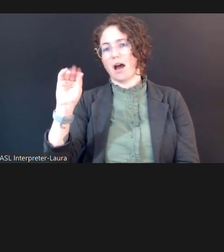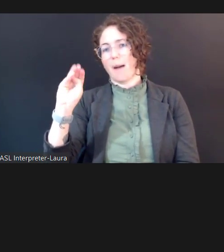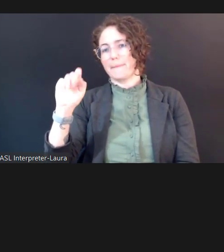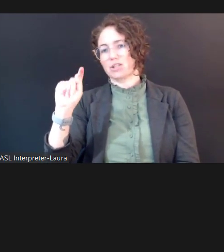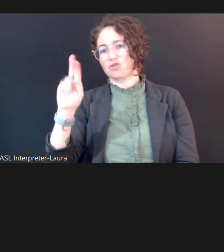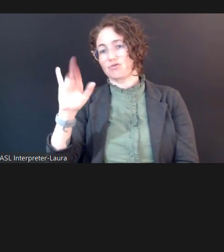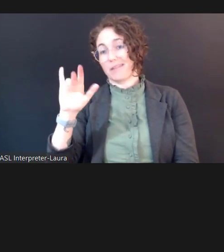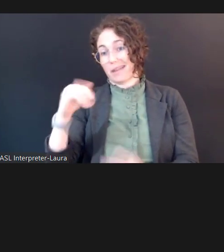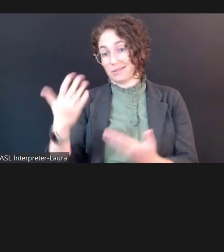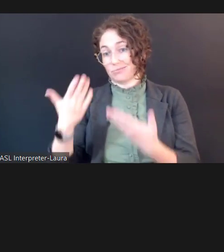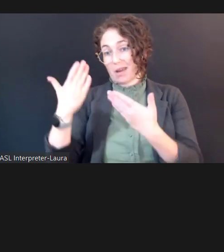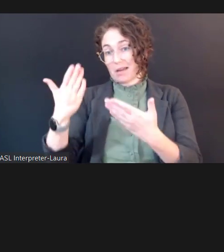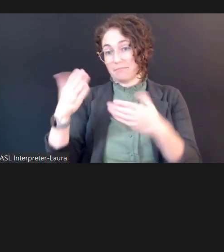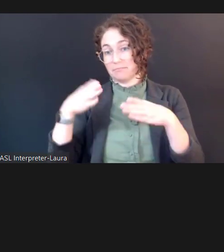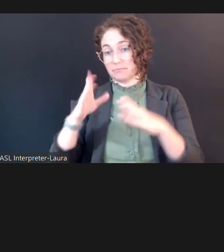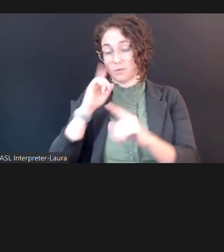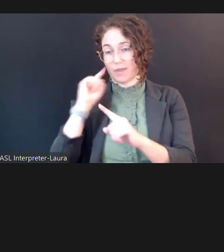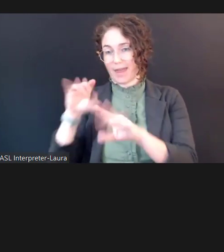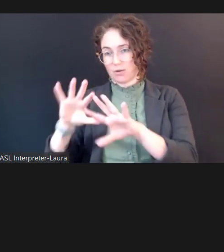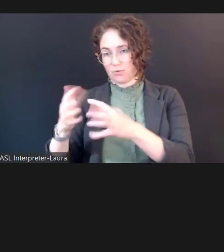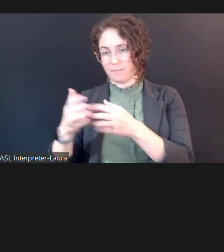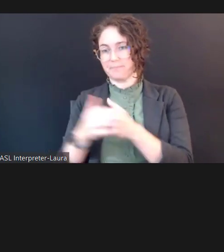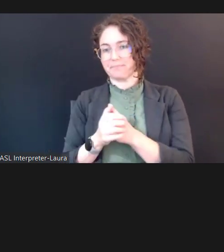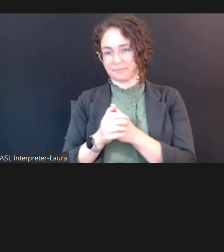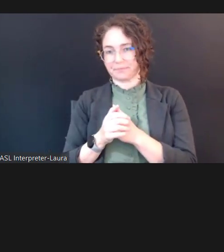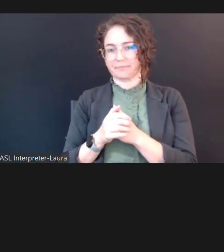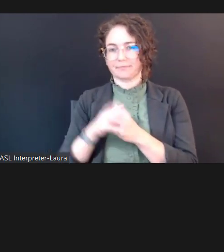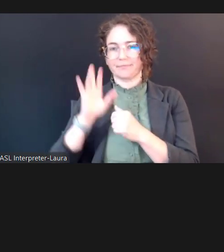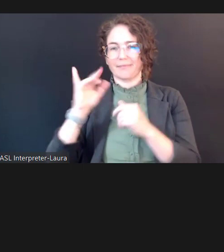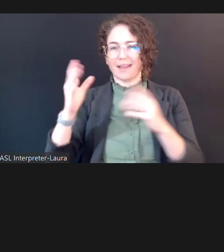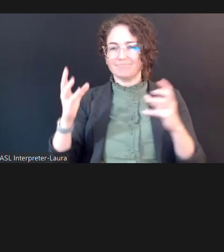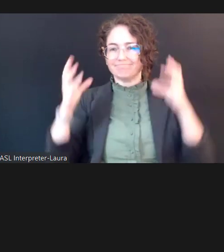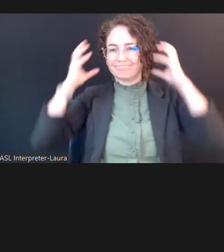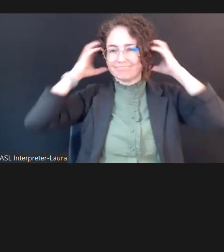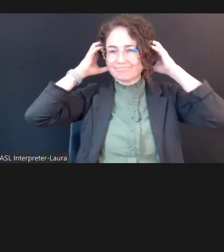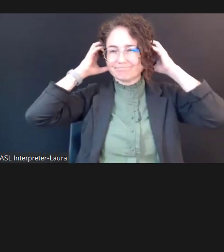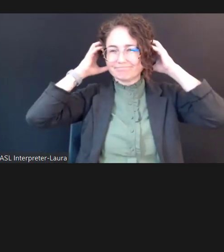This is that headset screening where the child raises a hand or